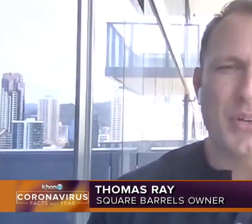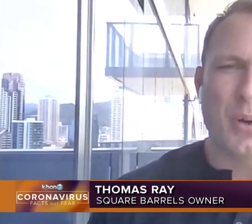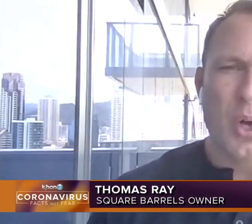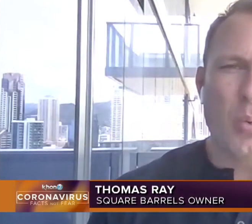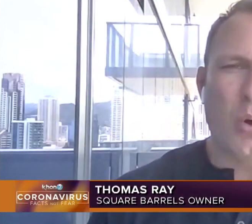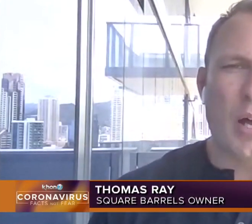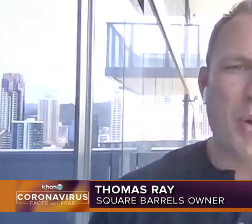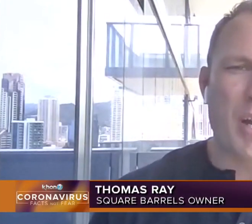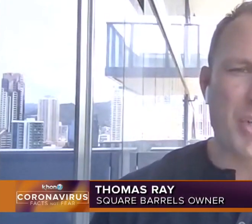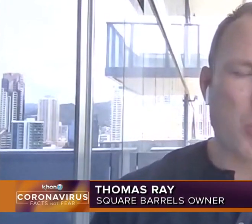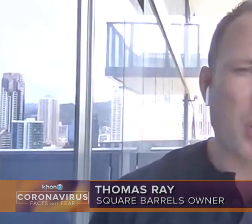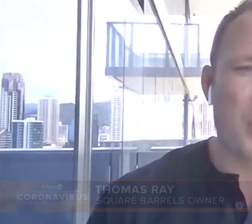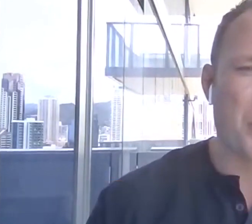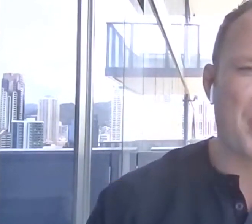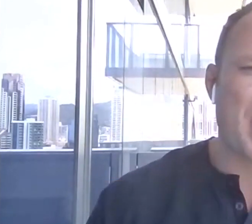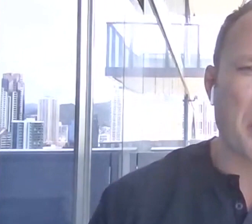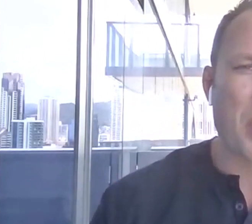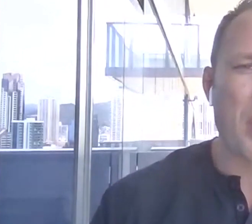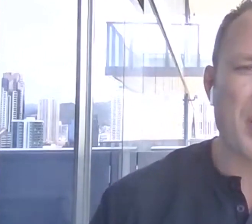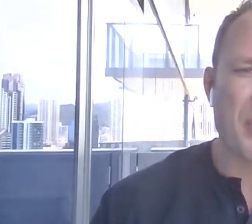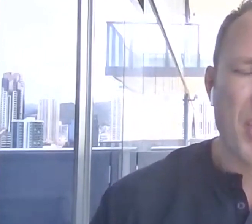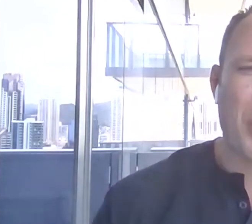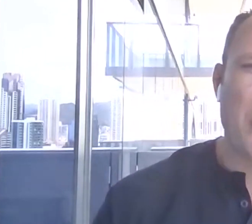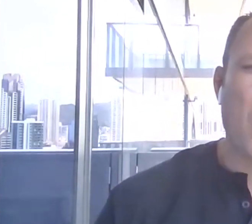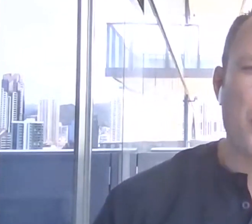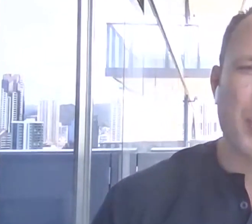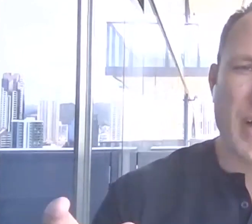REMAIN IN BUSINESS... HE SAYS THIS